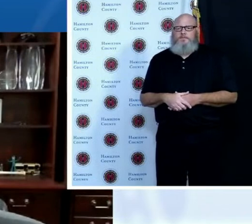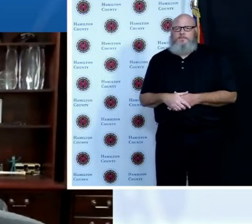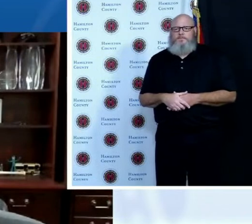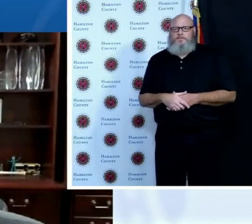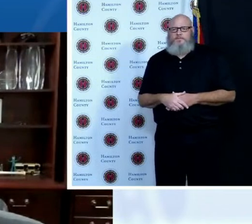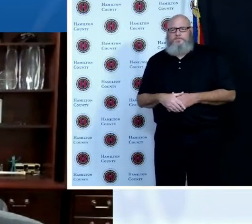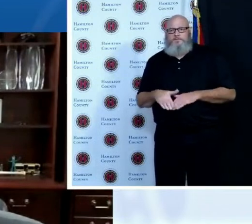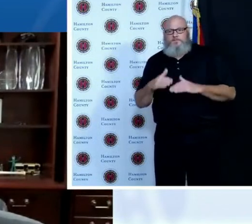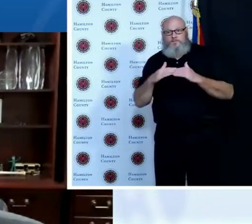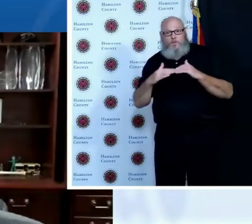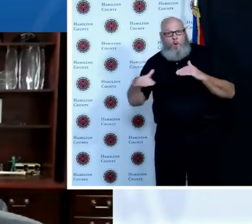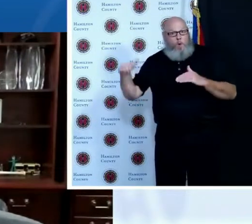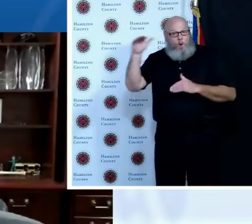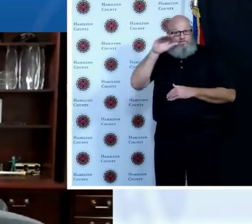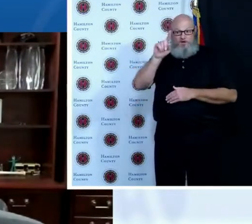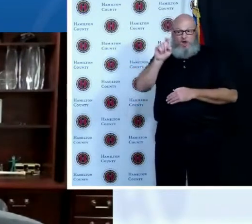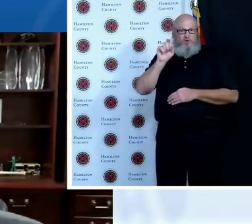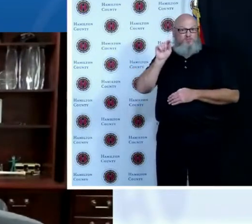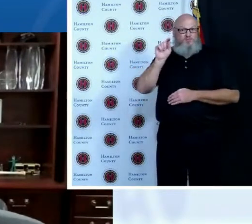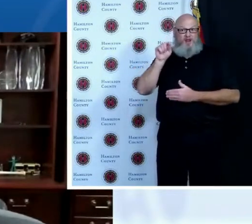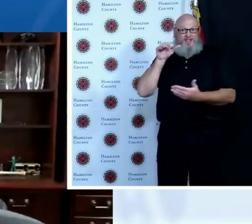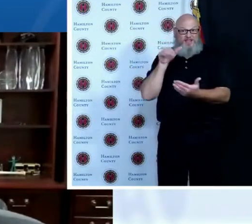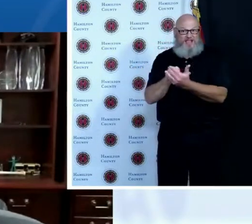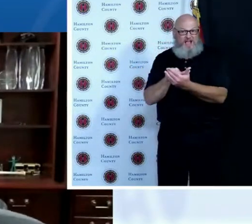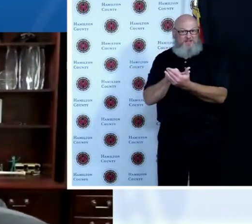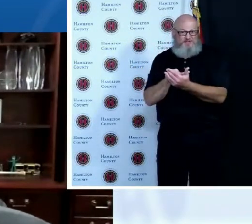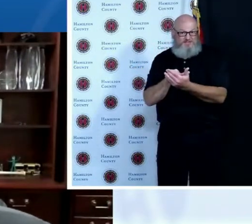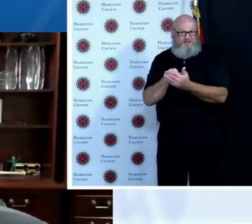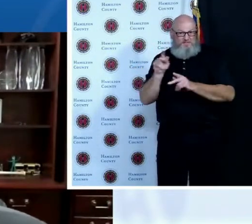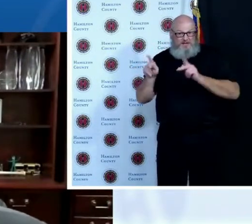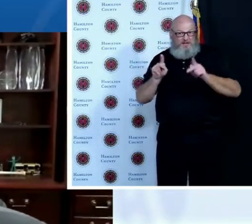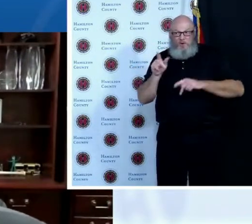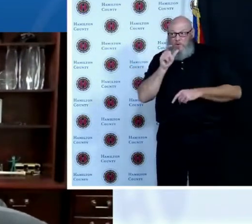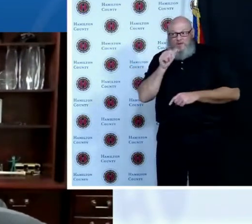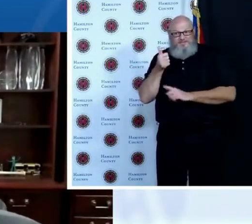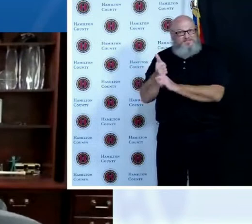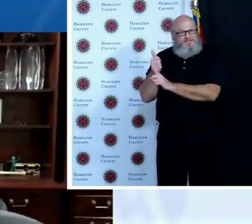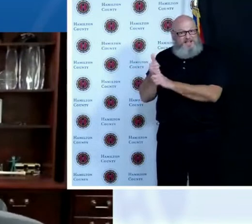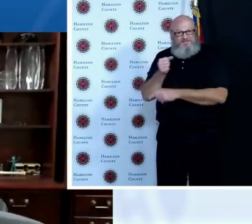system working in concert obviously some of the channels the distribution will continue